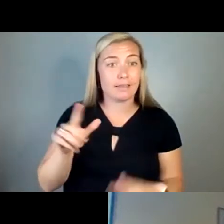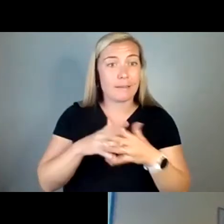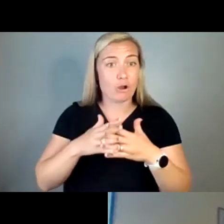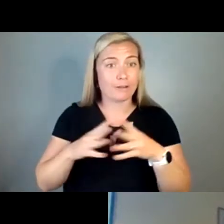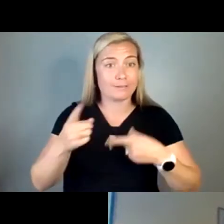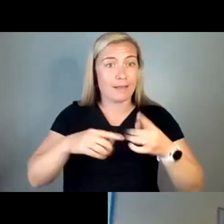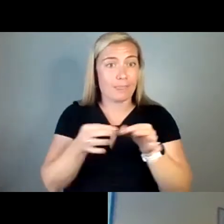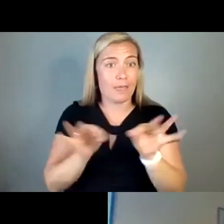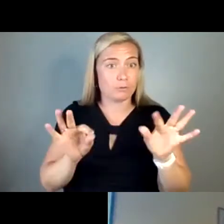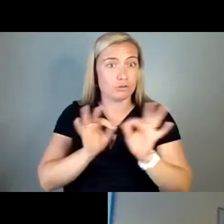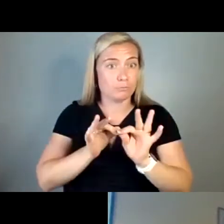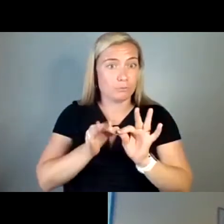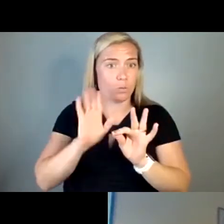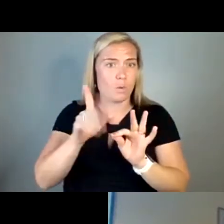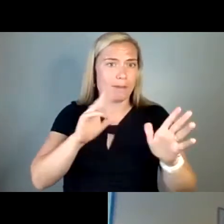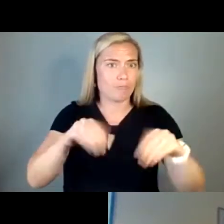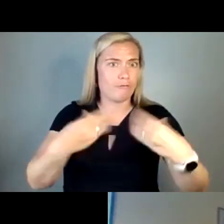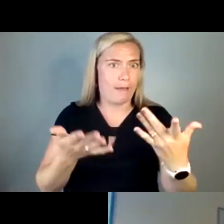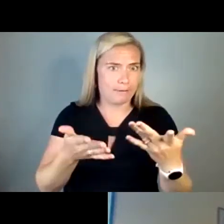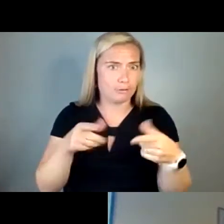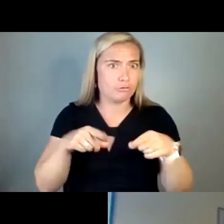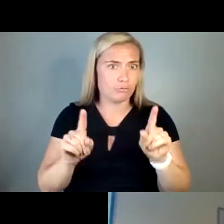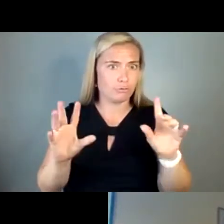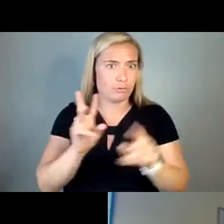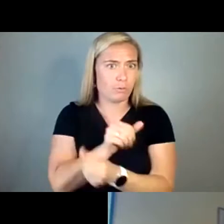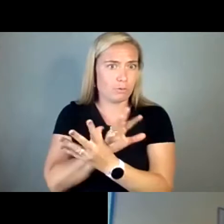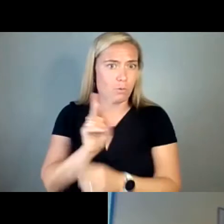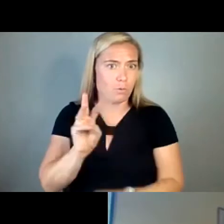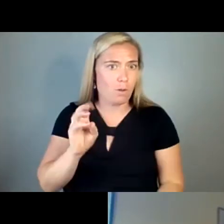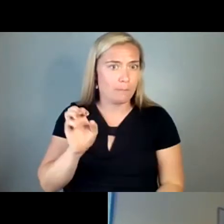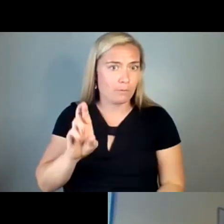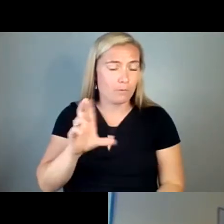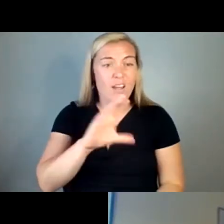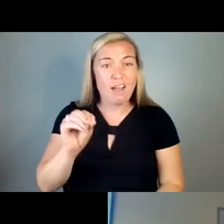providing translation during the webinar, and closed captioning is available. This webinar